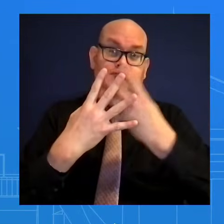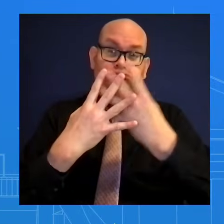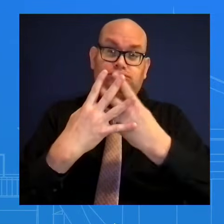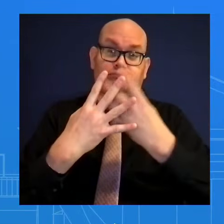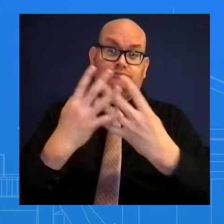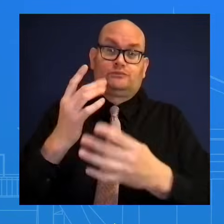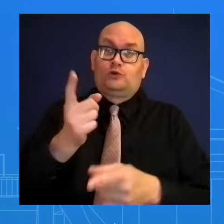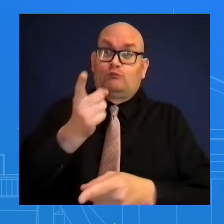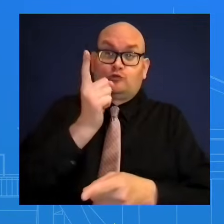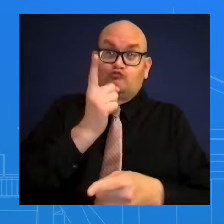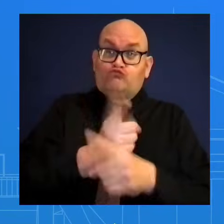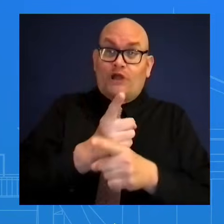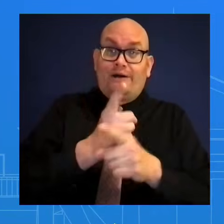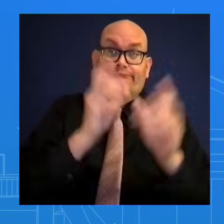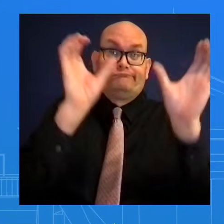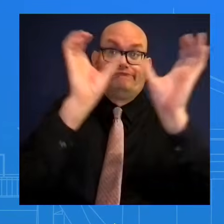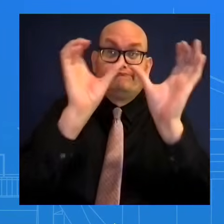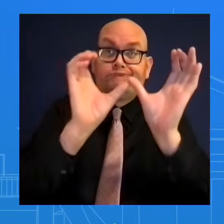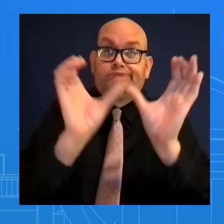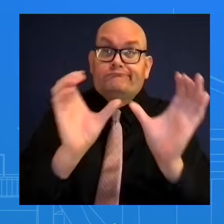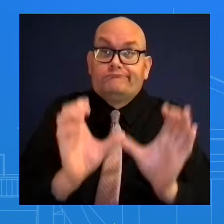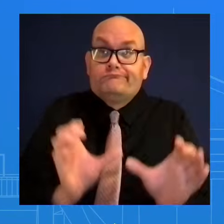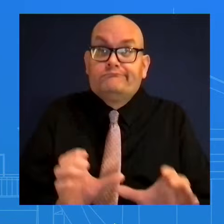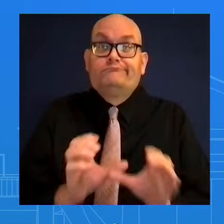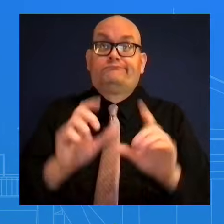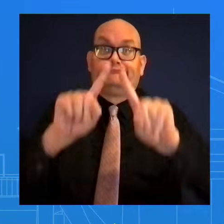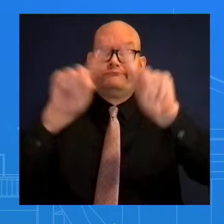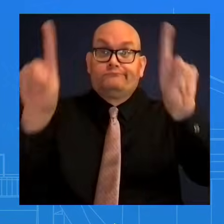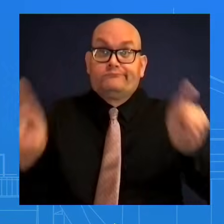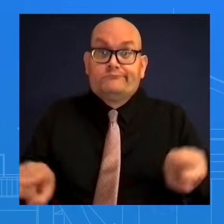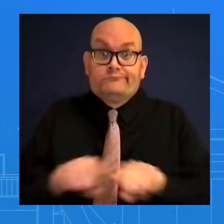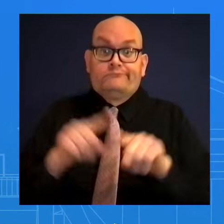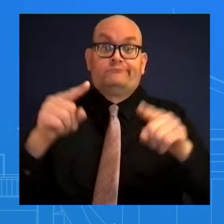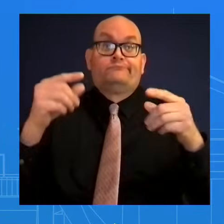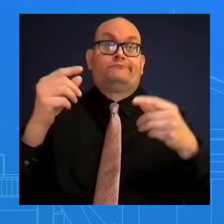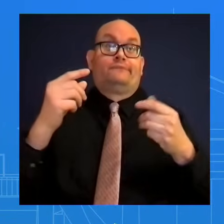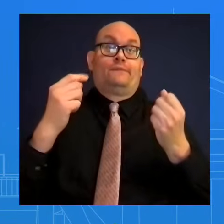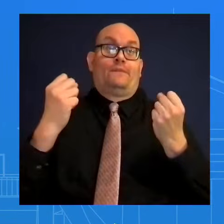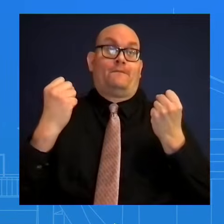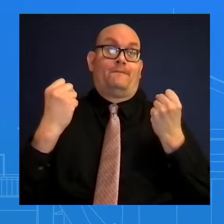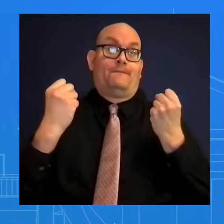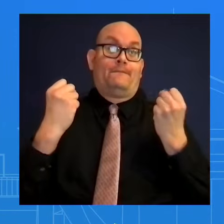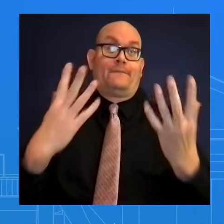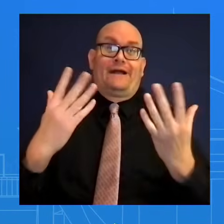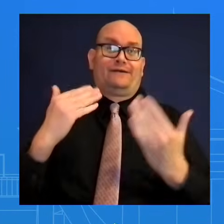I know you've been in many of those events. I know you've had an opportunity to ask the President